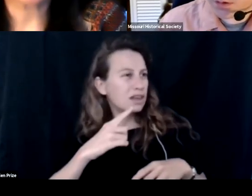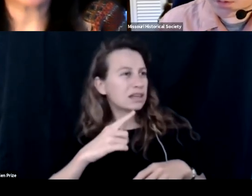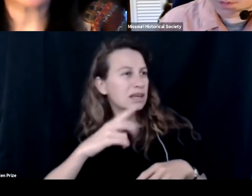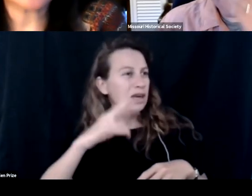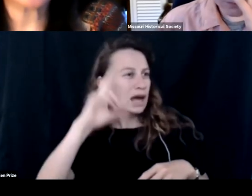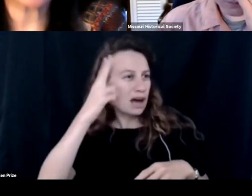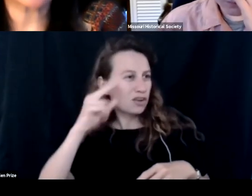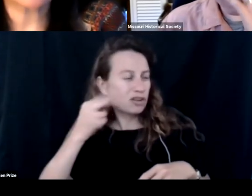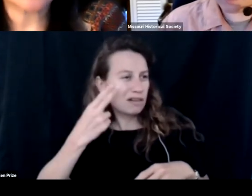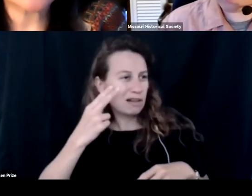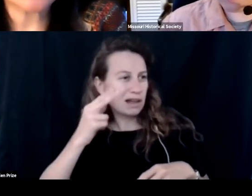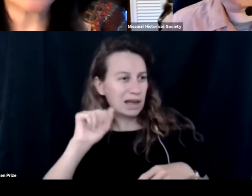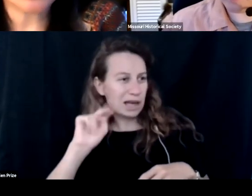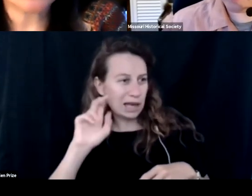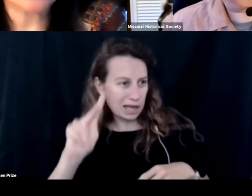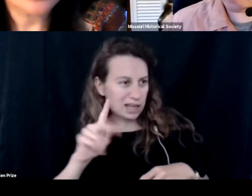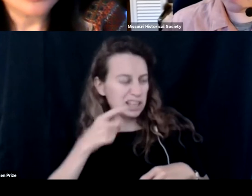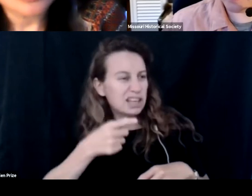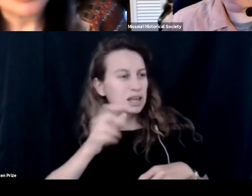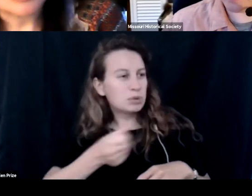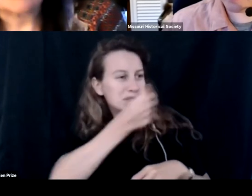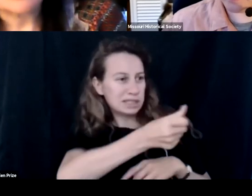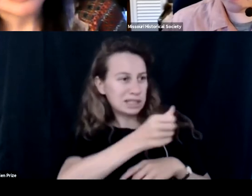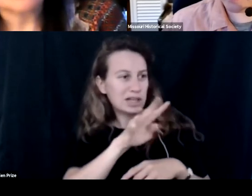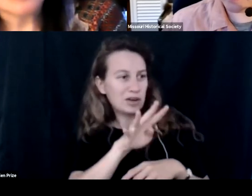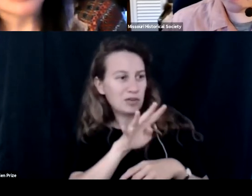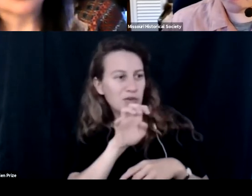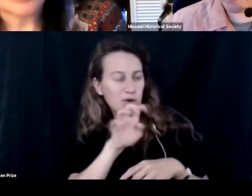U was one of the few places that allowed students to come